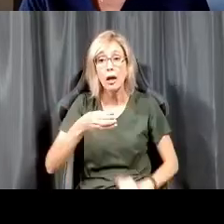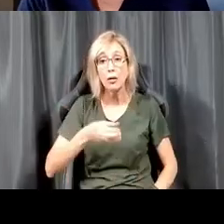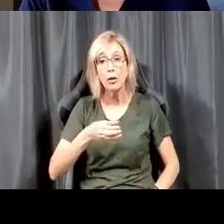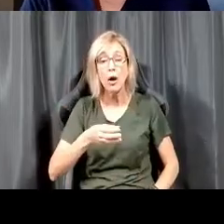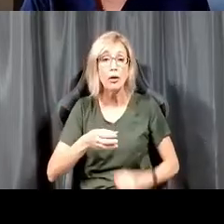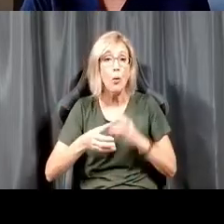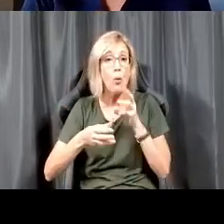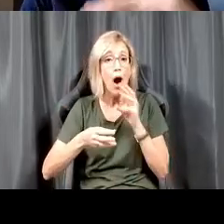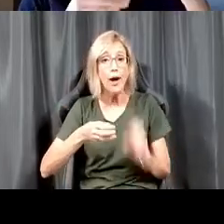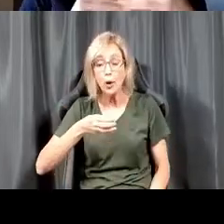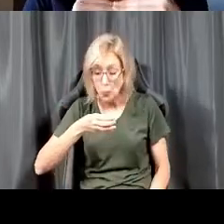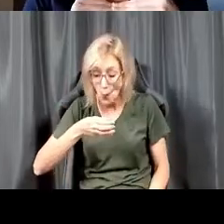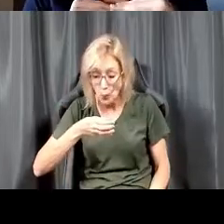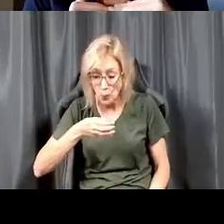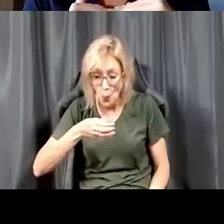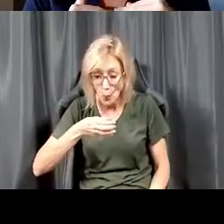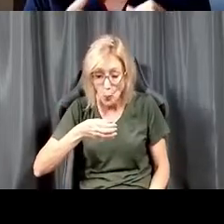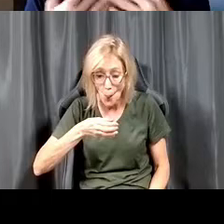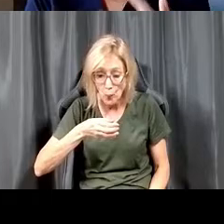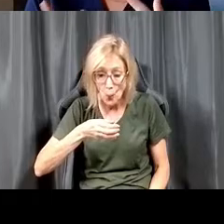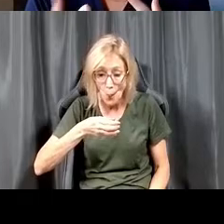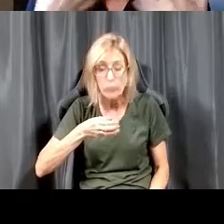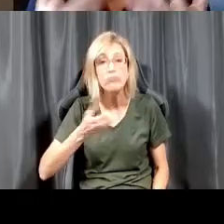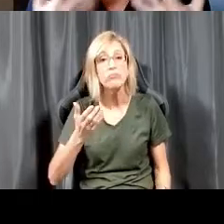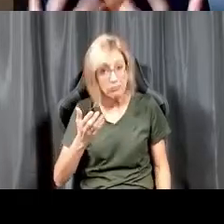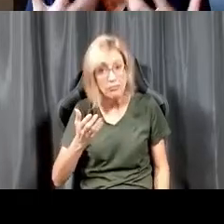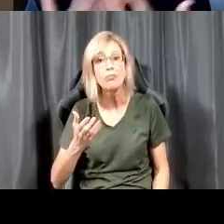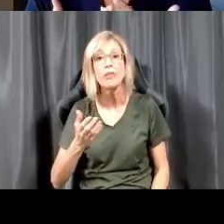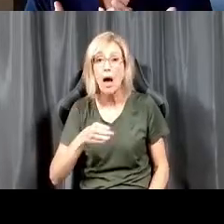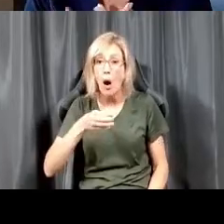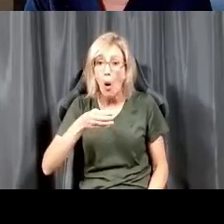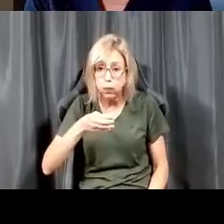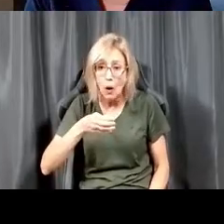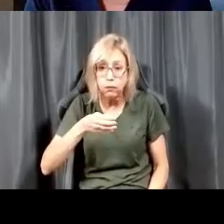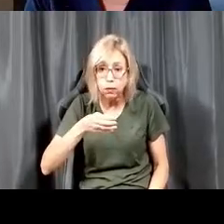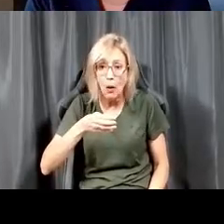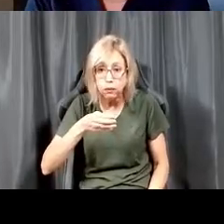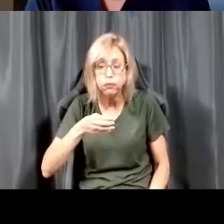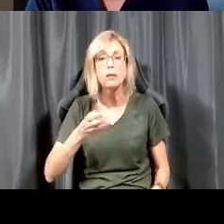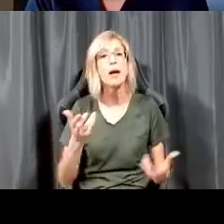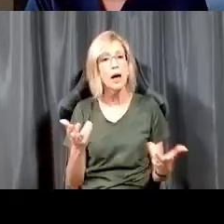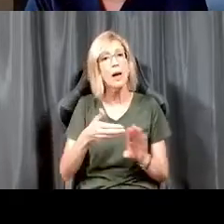So allowing the child to explore this blowing activity. Prior to meal time can really